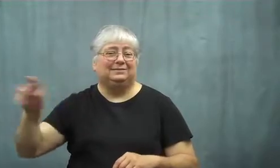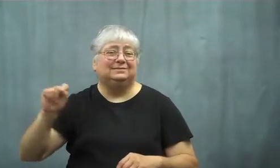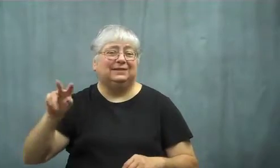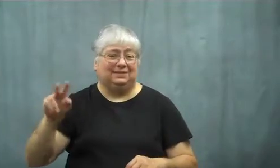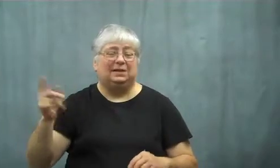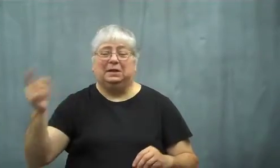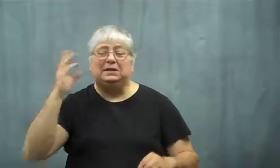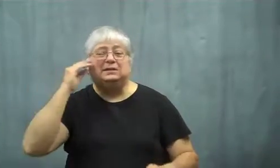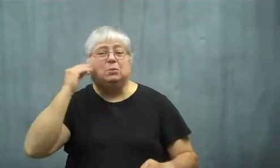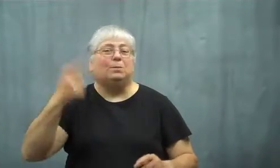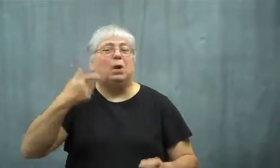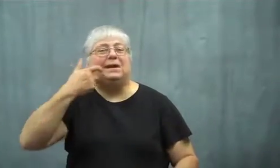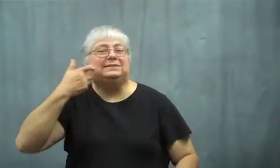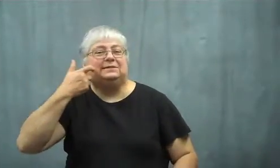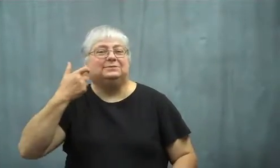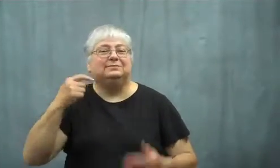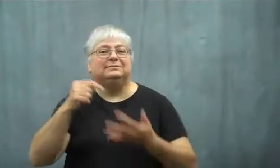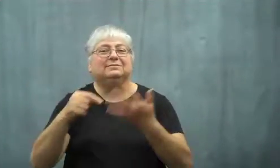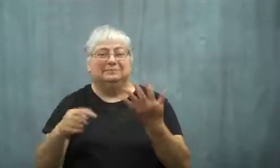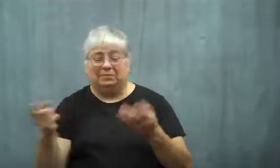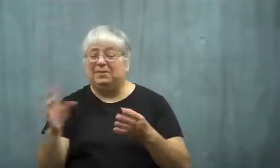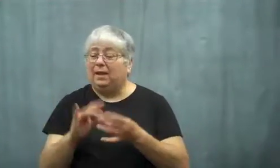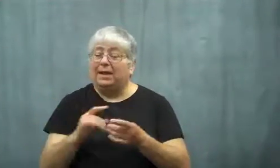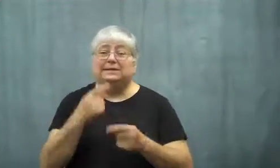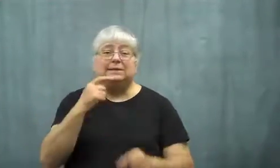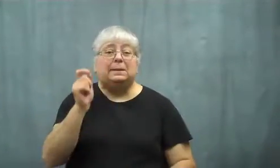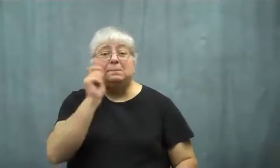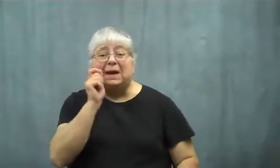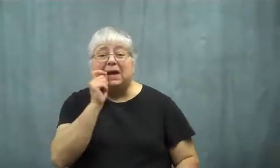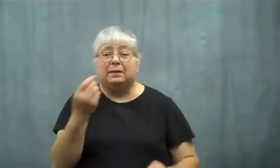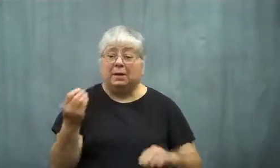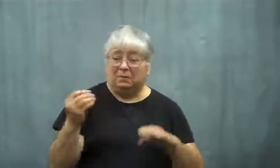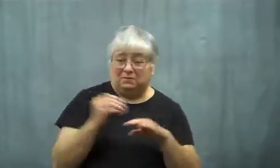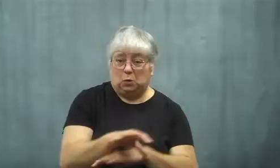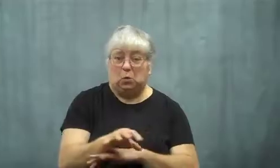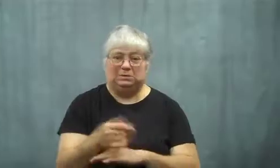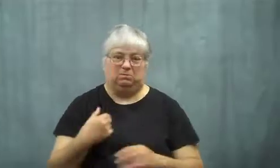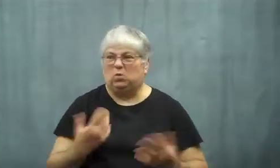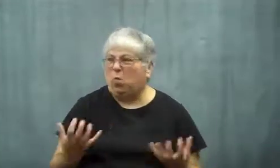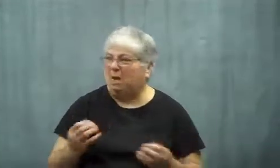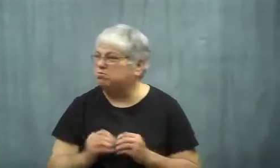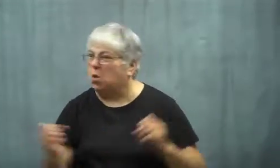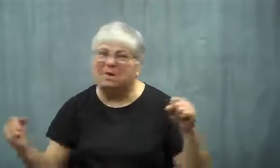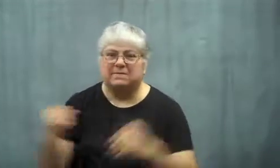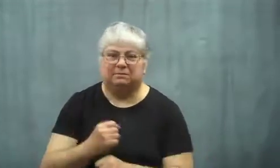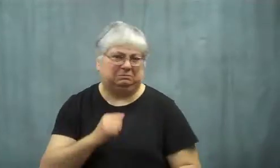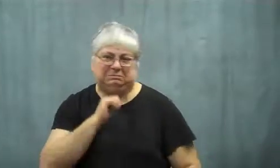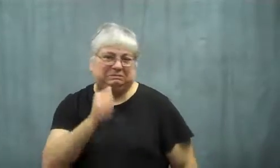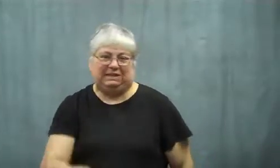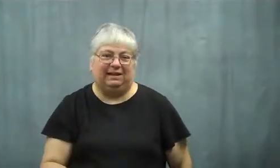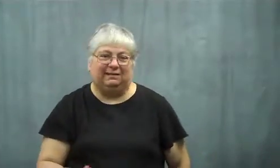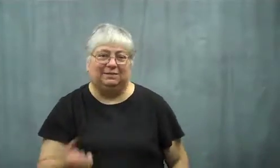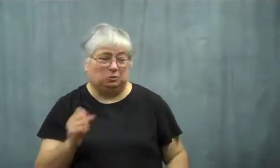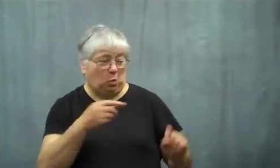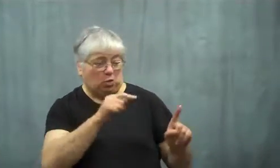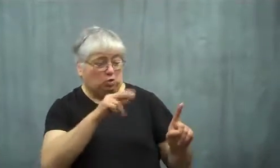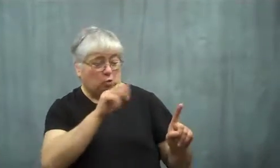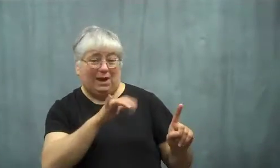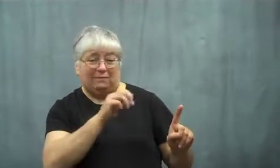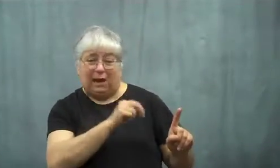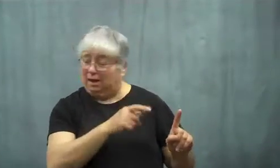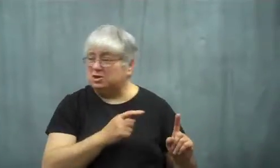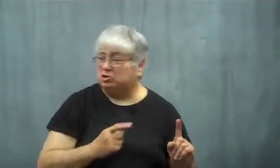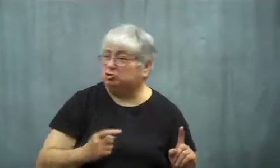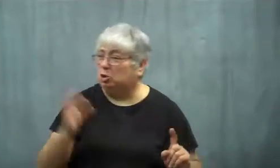He's an addiction expert.